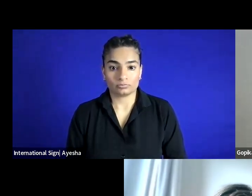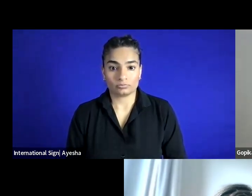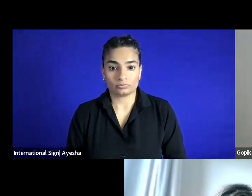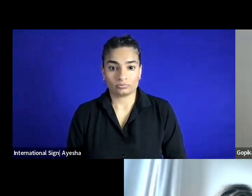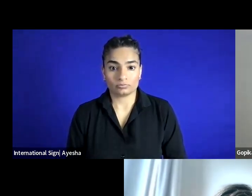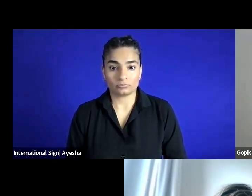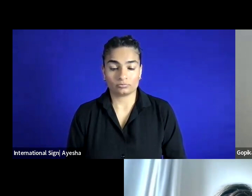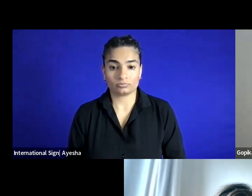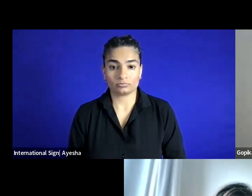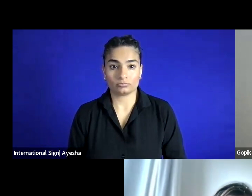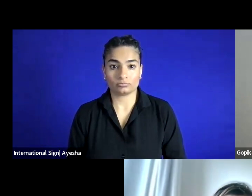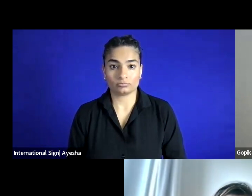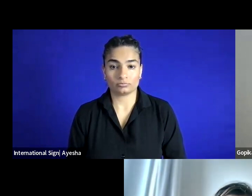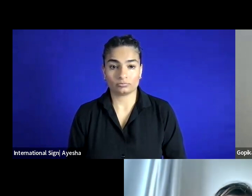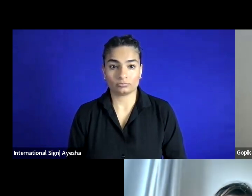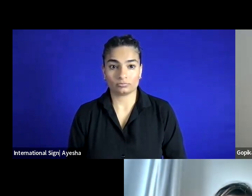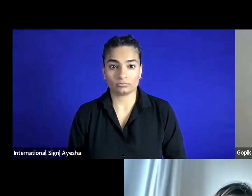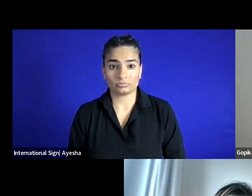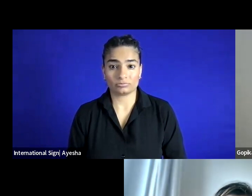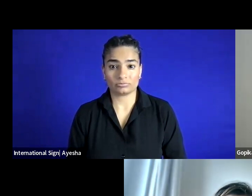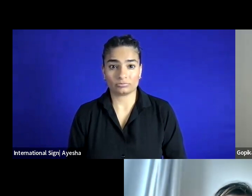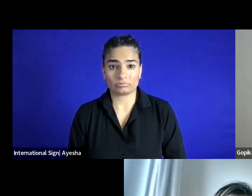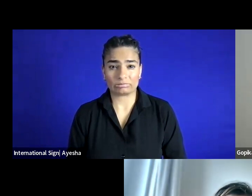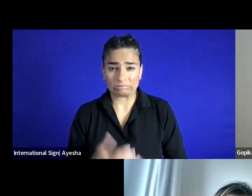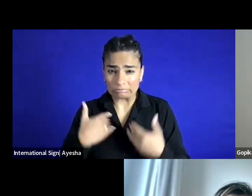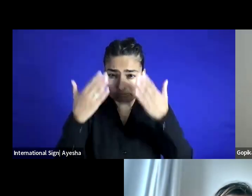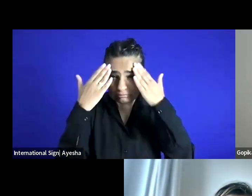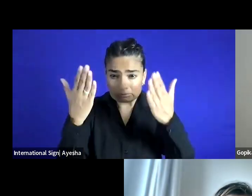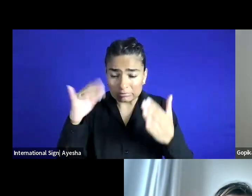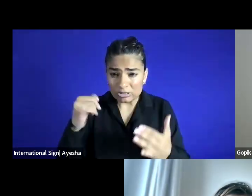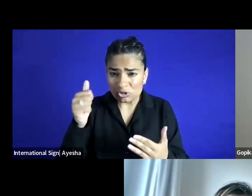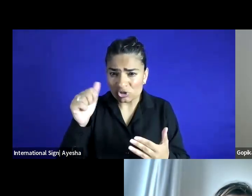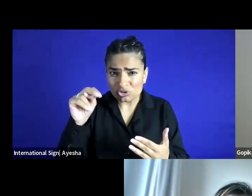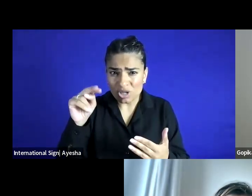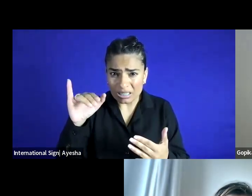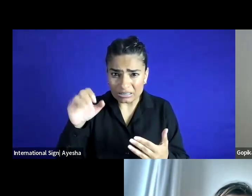I don't know if is Janine, are you there? I think Janine might need to be moved to,